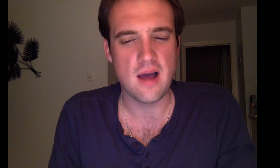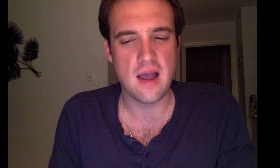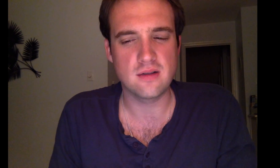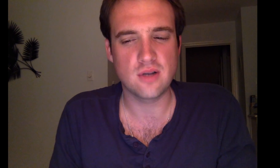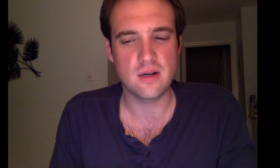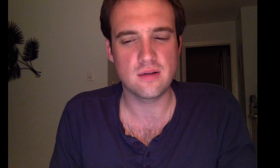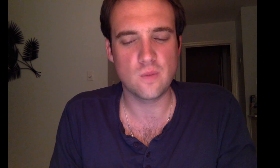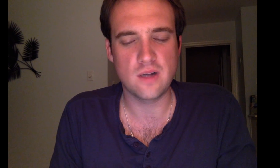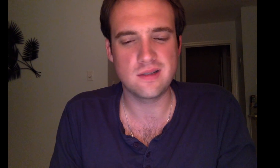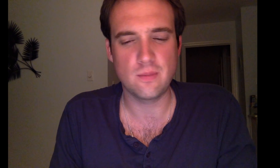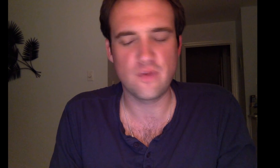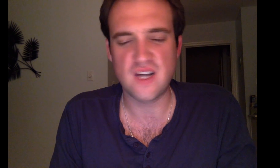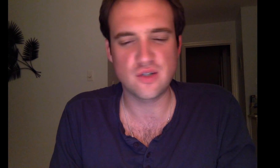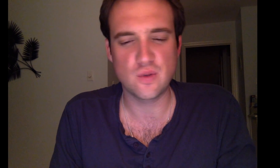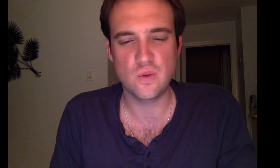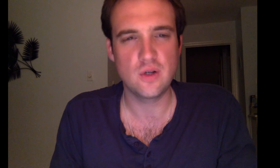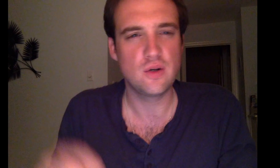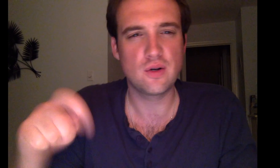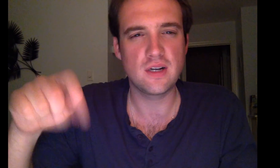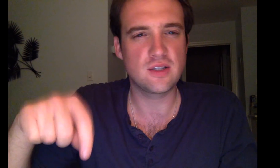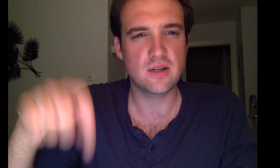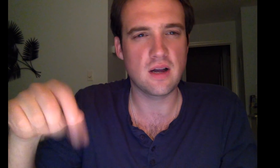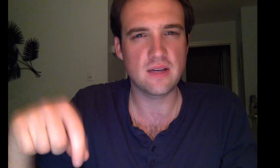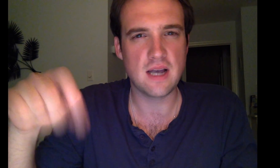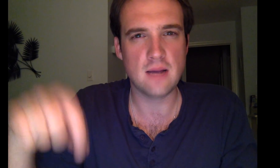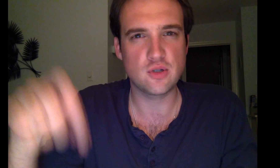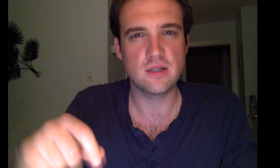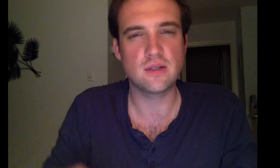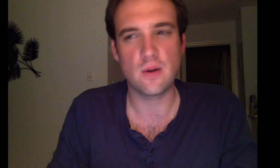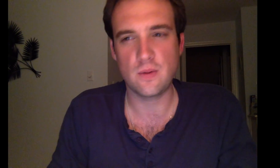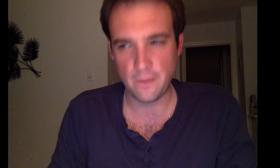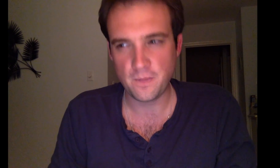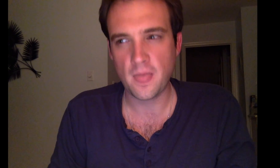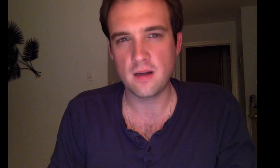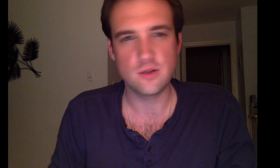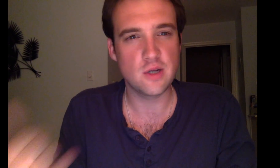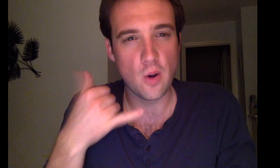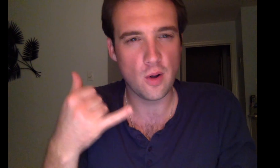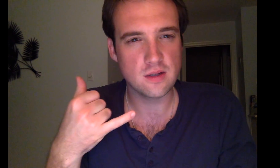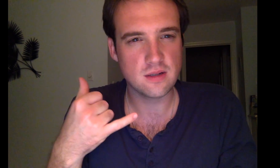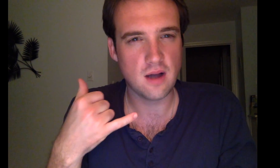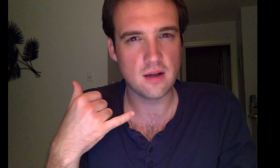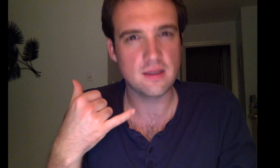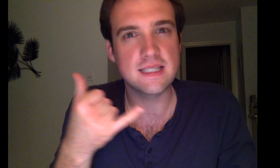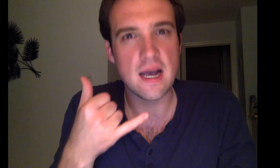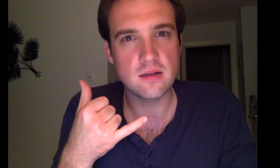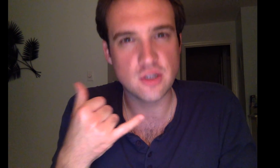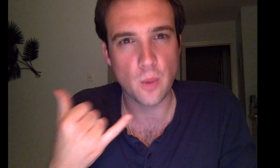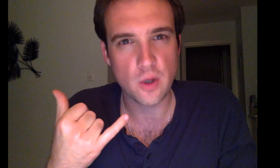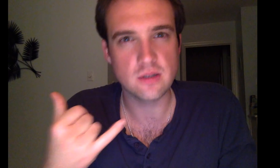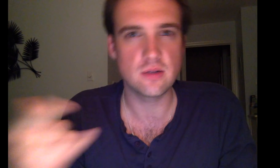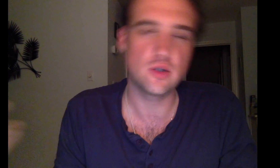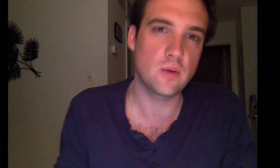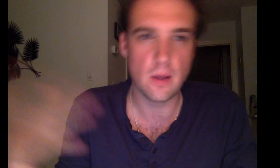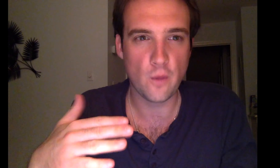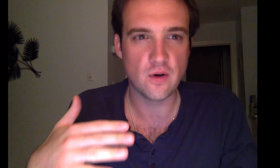And so my professor couldn't turn on the captions, so, she called, um, the tech support to come over,